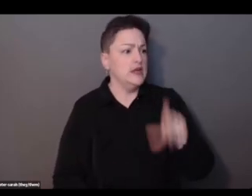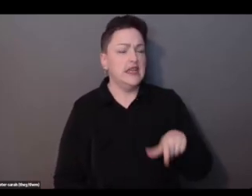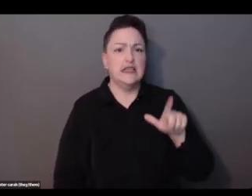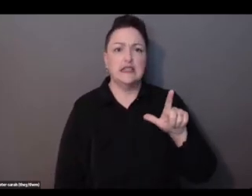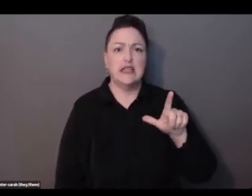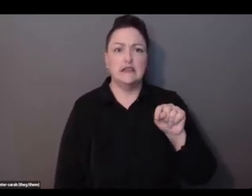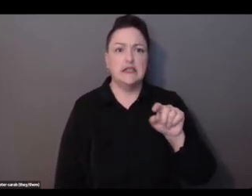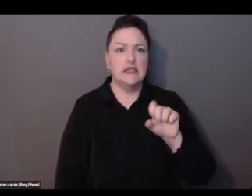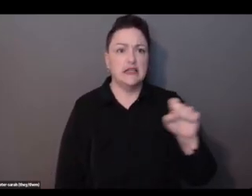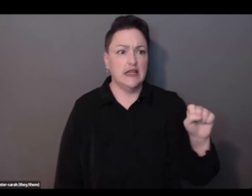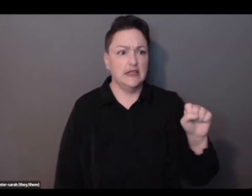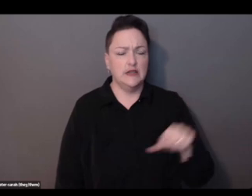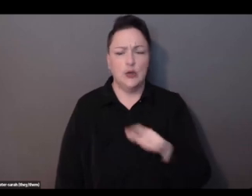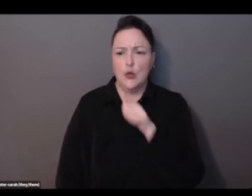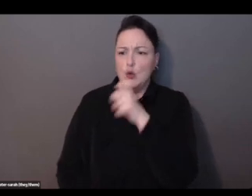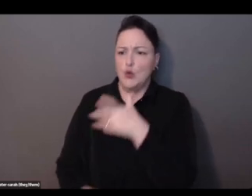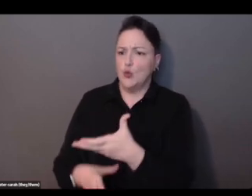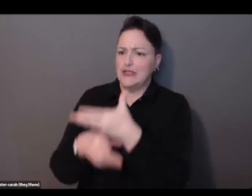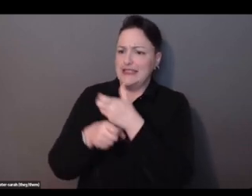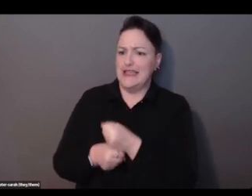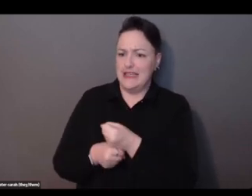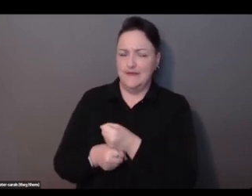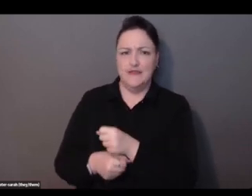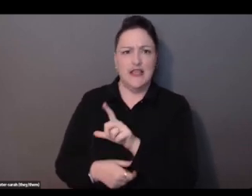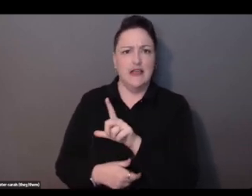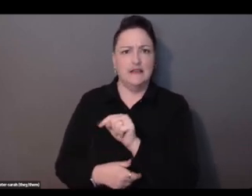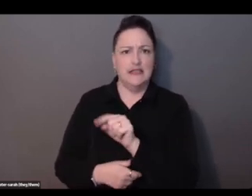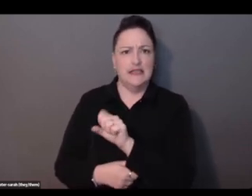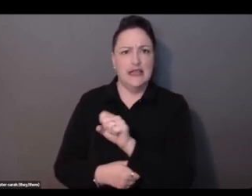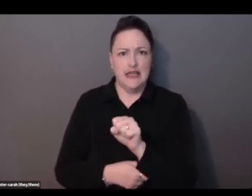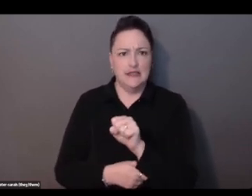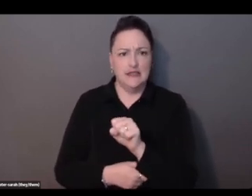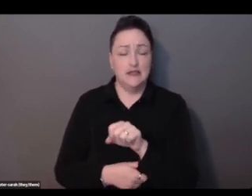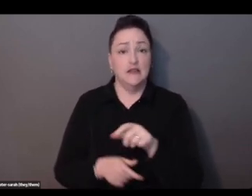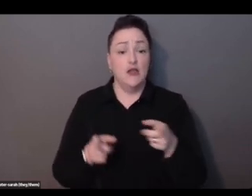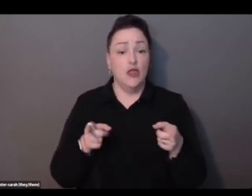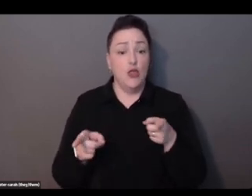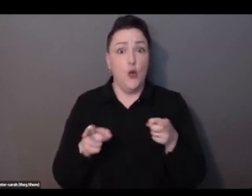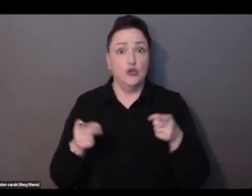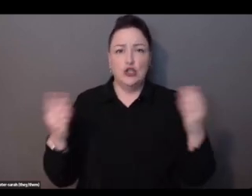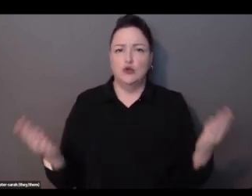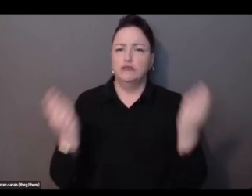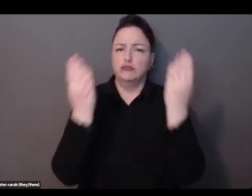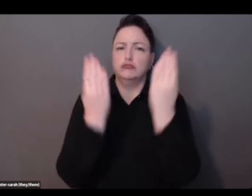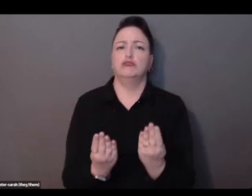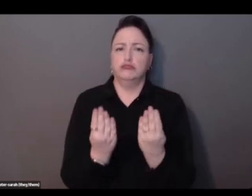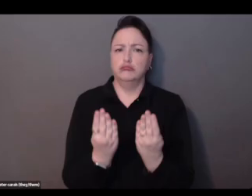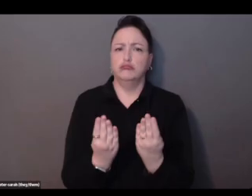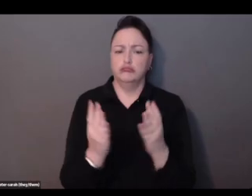LTSS tabs more closely so that it's easier to compare. Why we do have them separate is